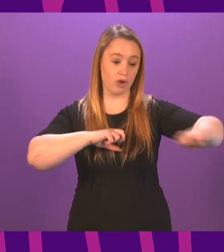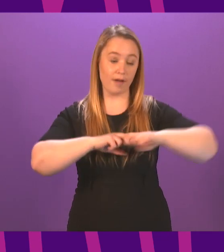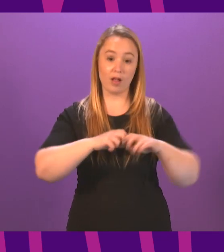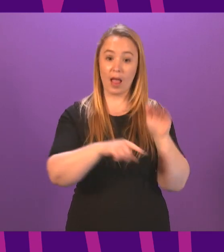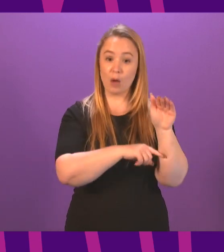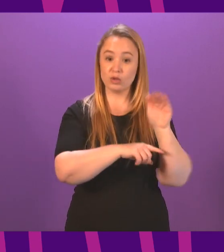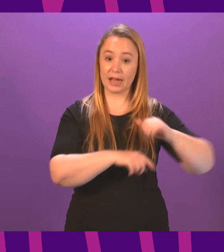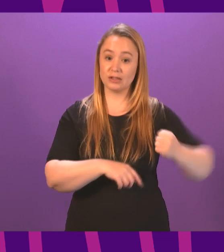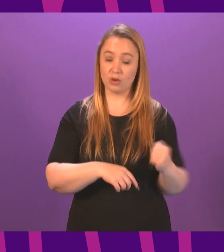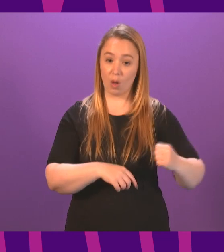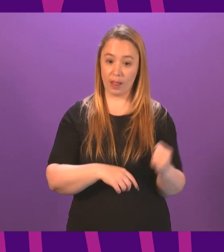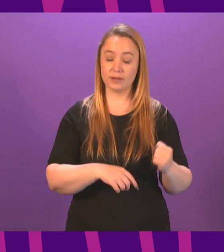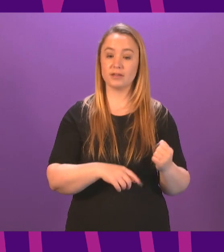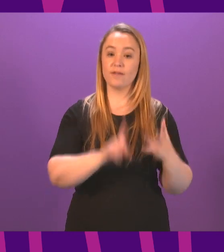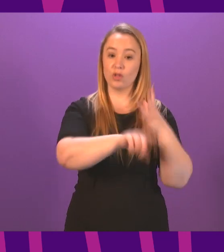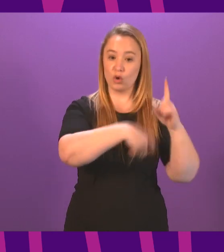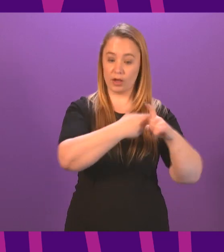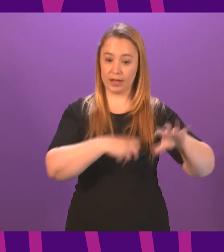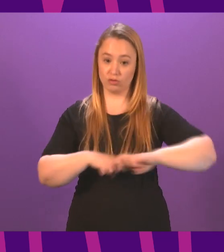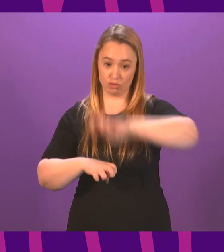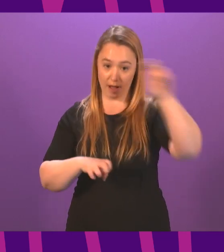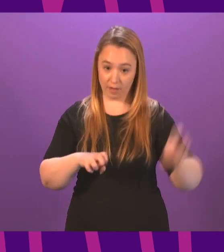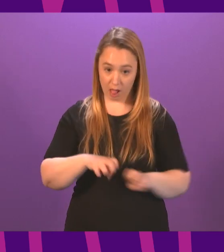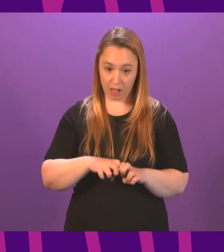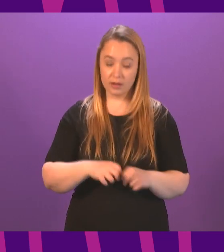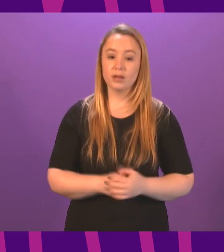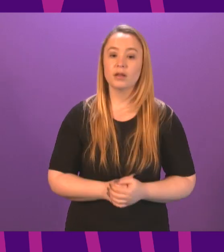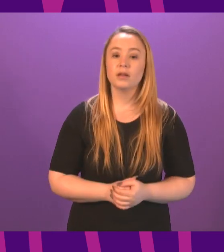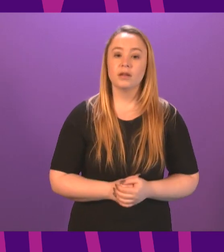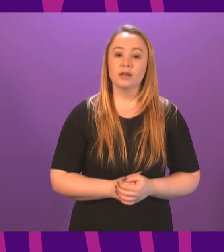has not been taken lightly but, as I have set out already today, it is essential to